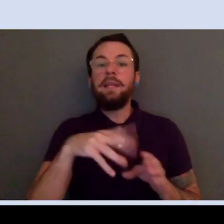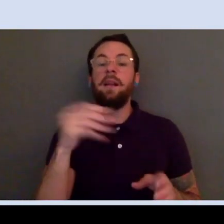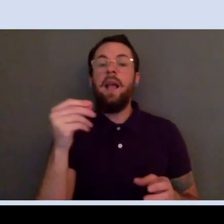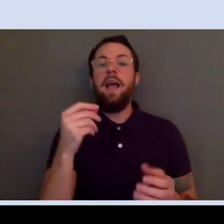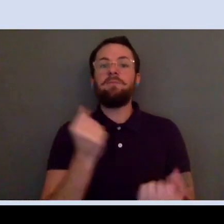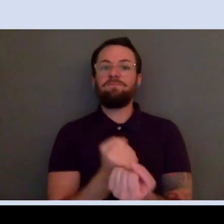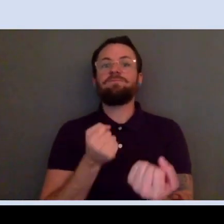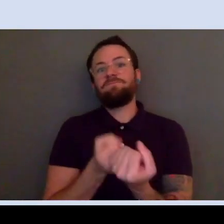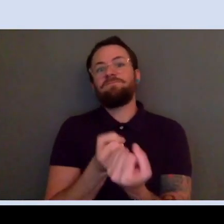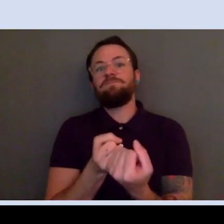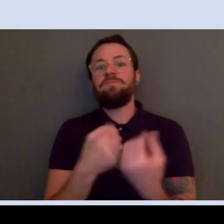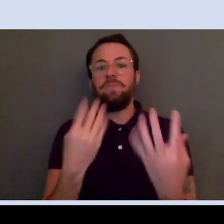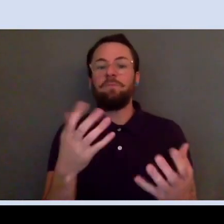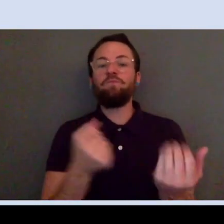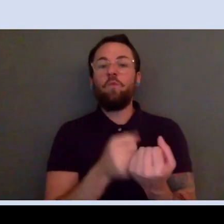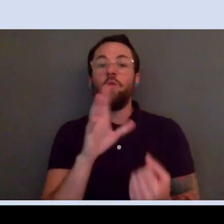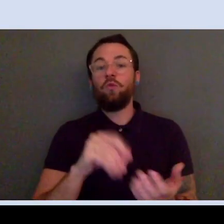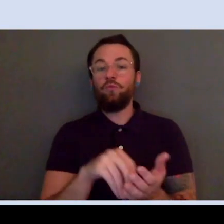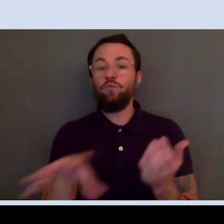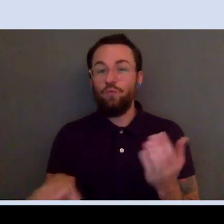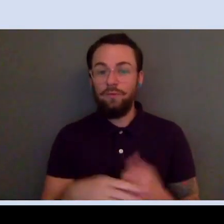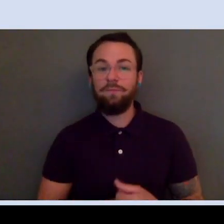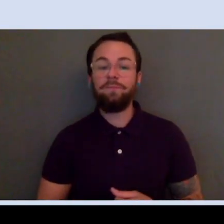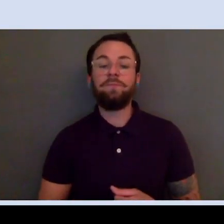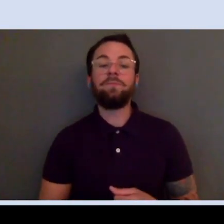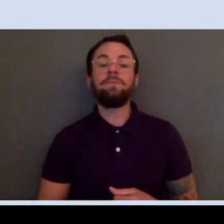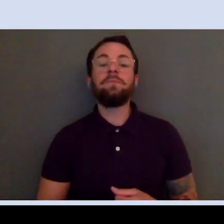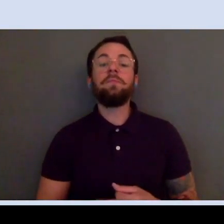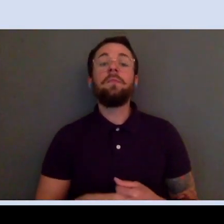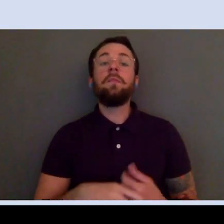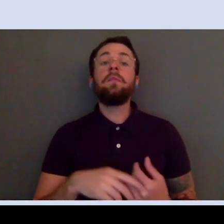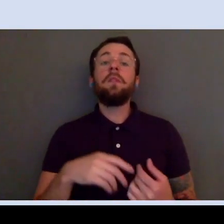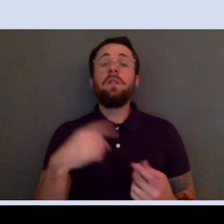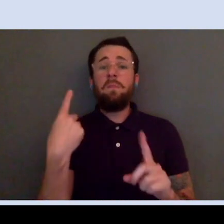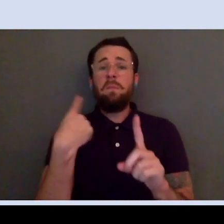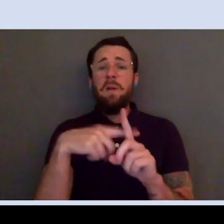Students don't necessarily know how so help them take the steps in the right direction